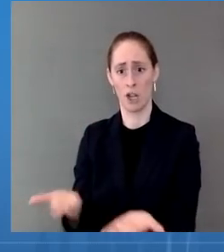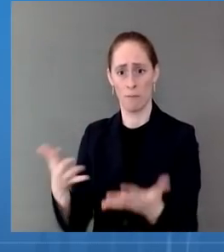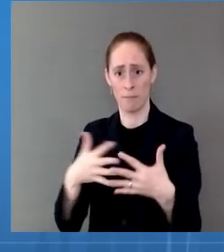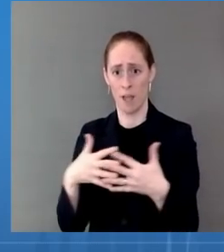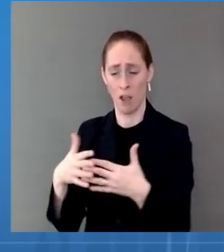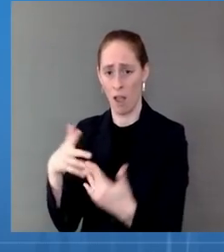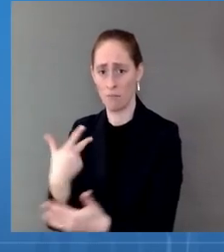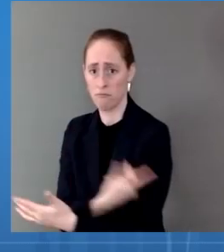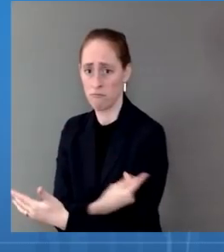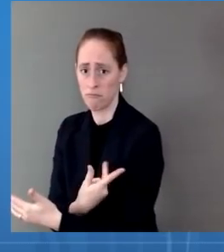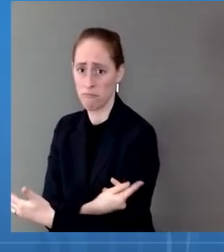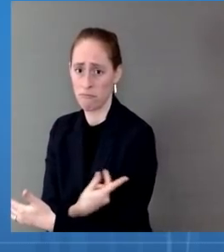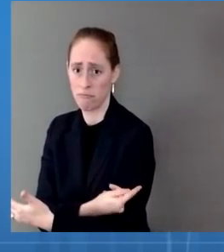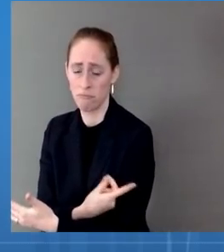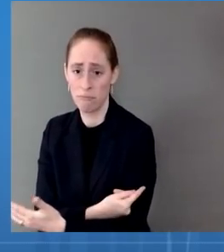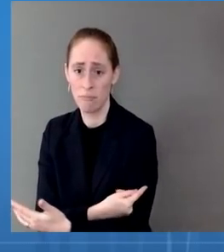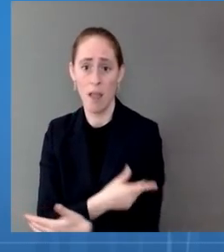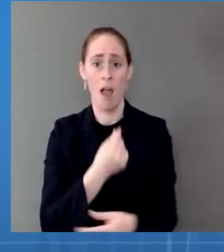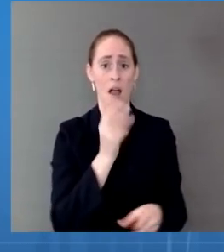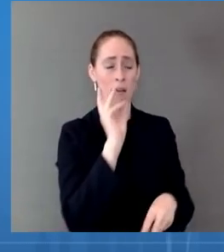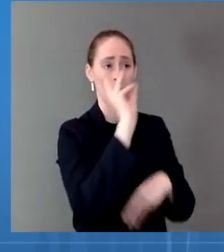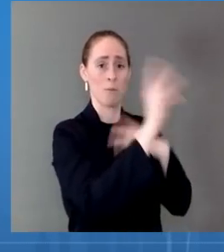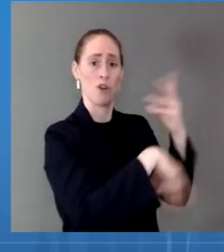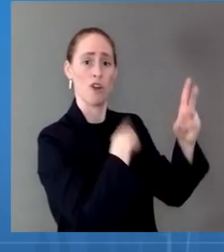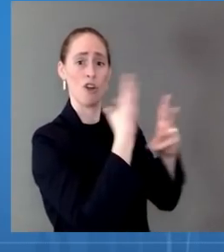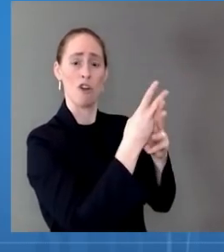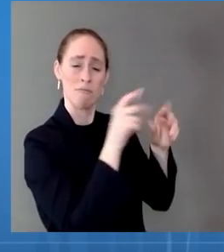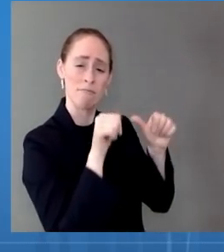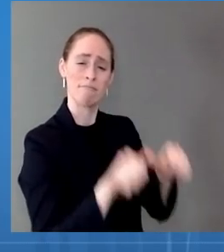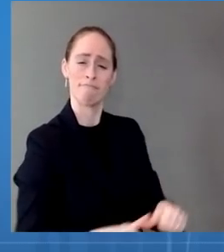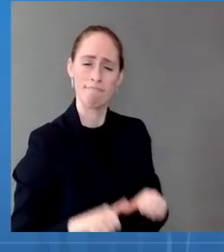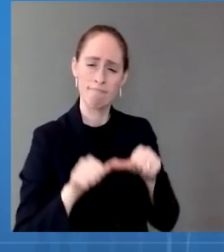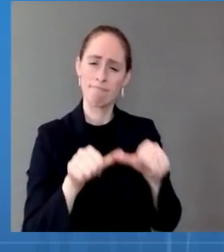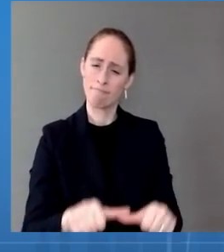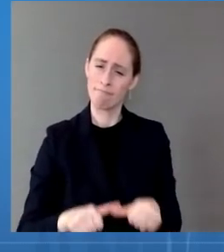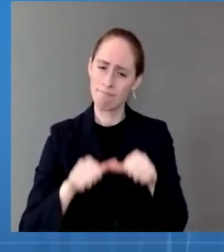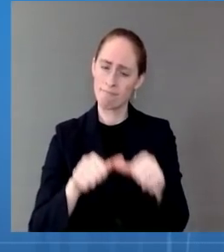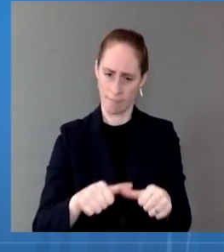So as we enter this winter, we're in a much stronger, safer position than last winter.